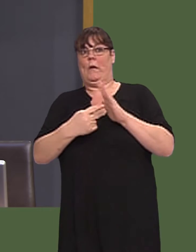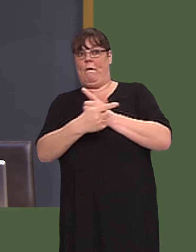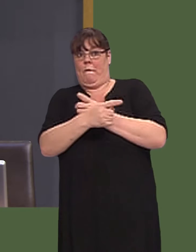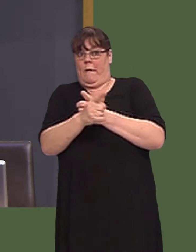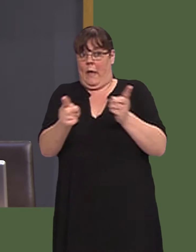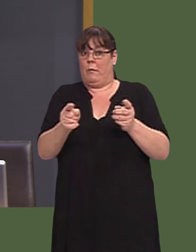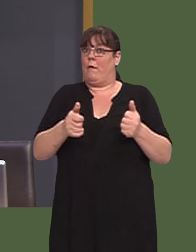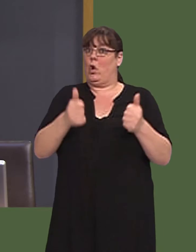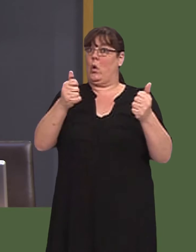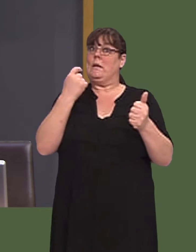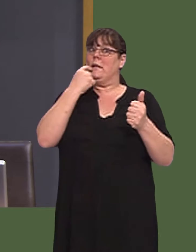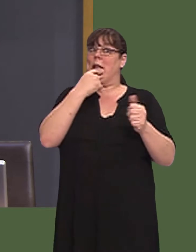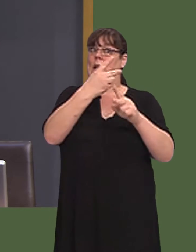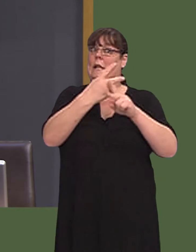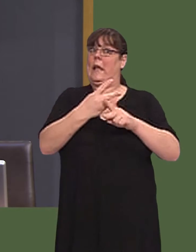for them at an early age.